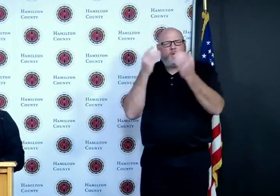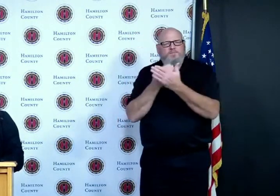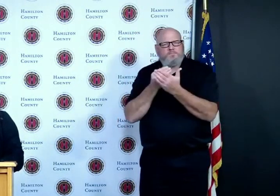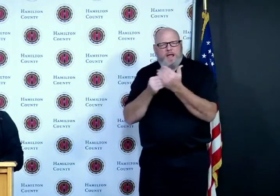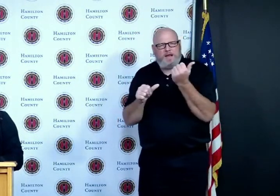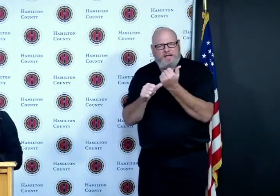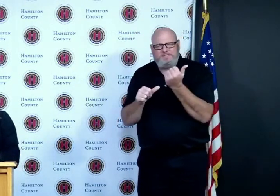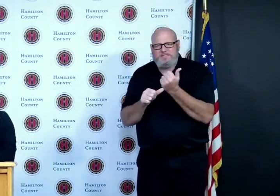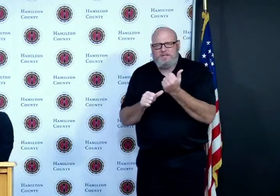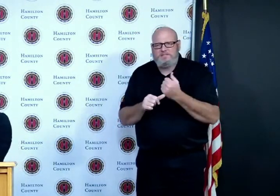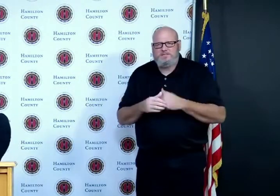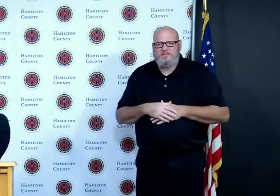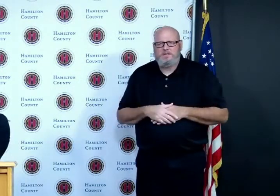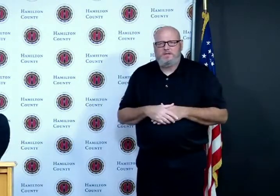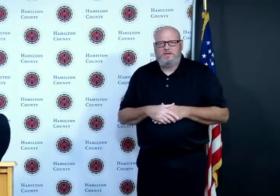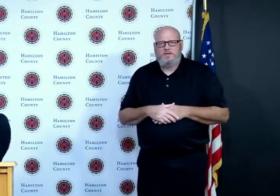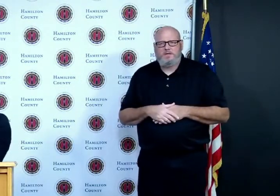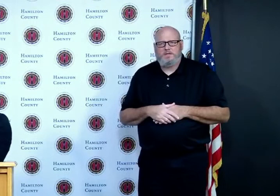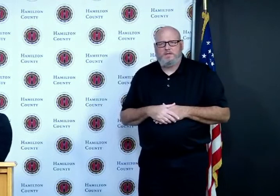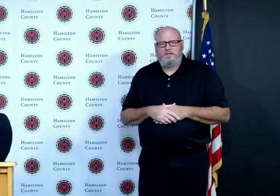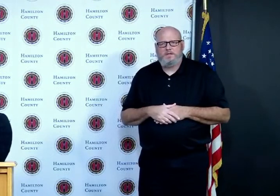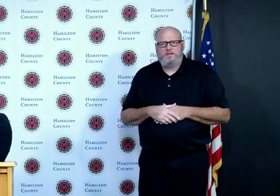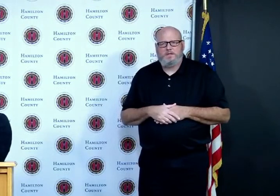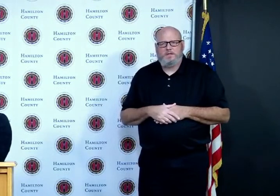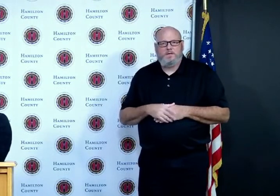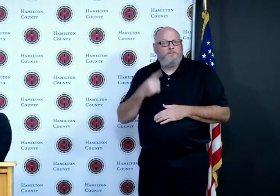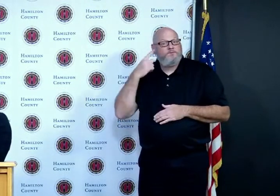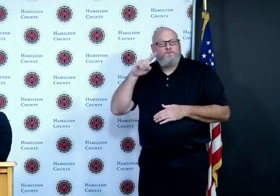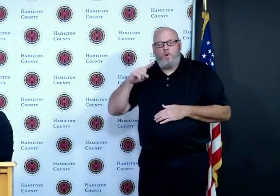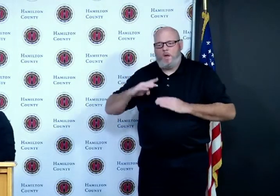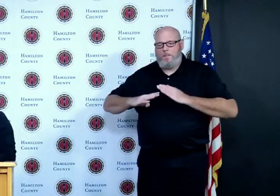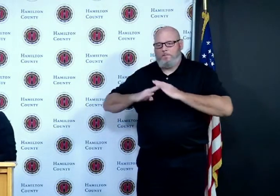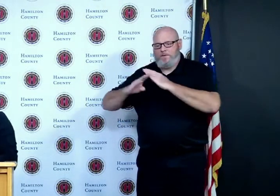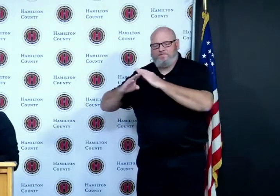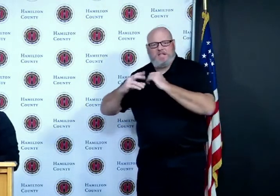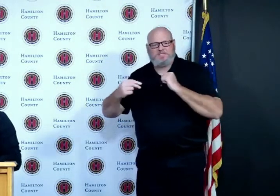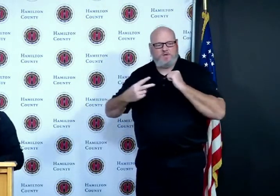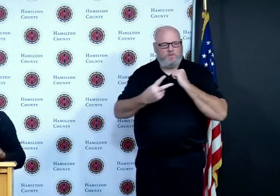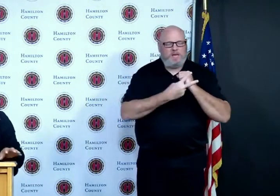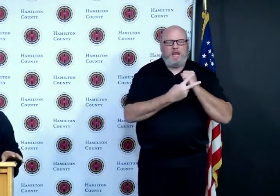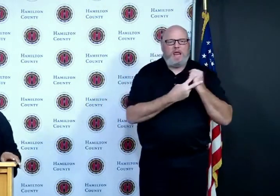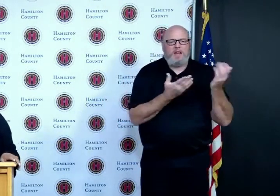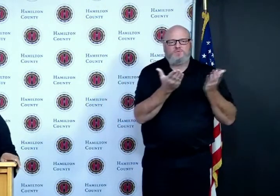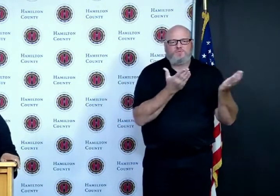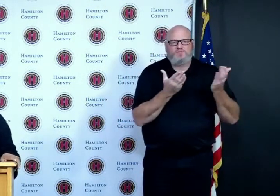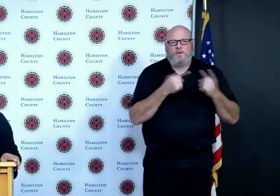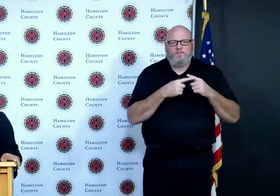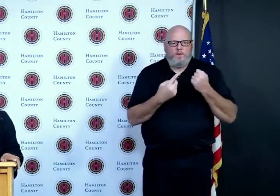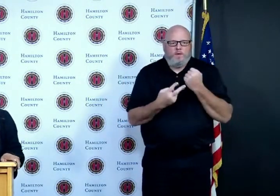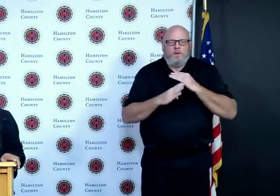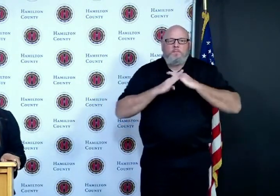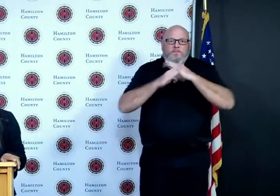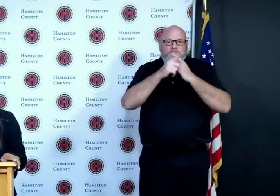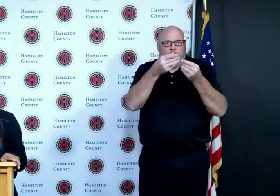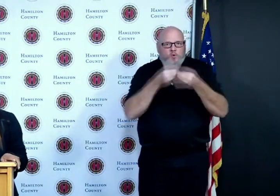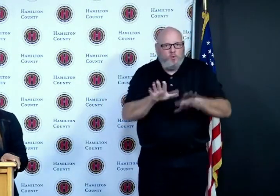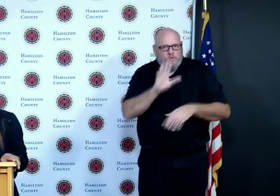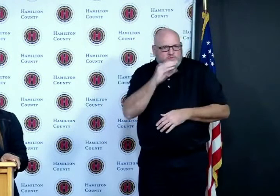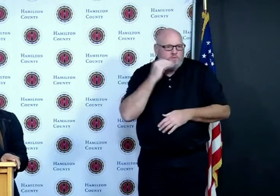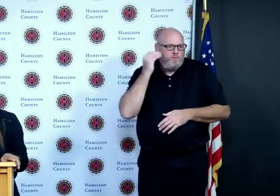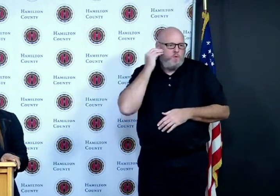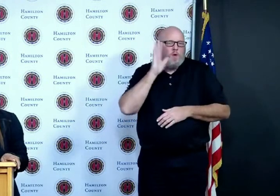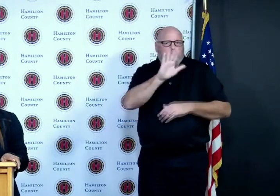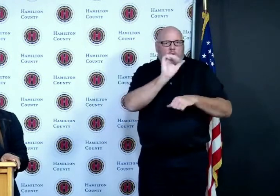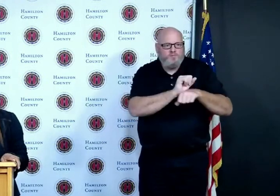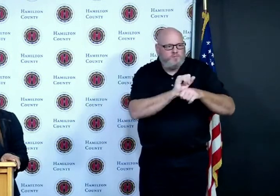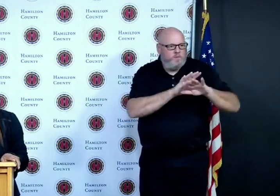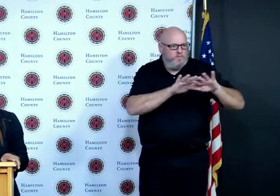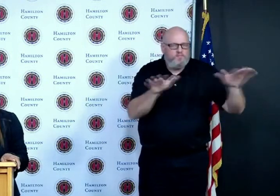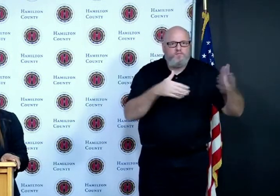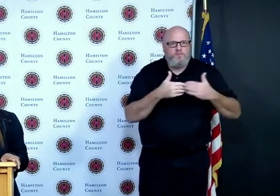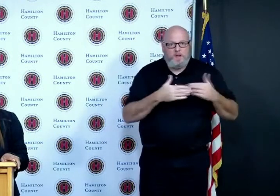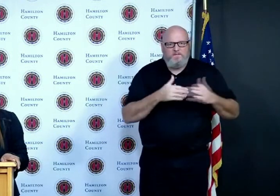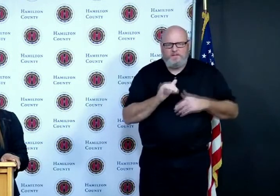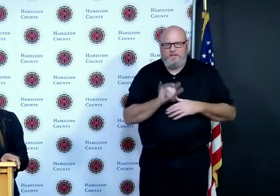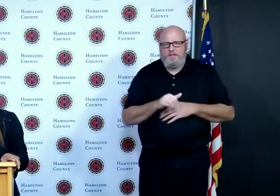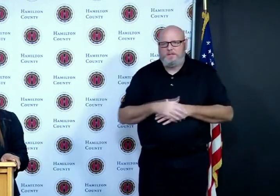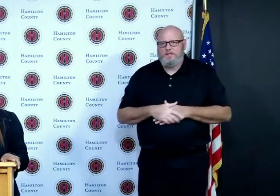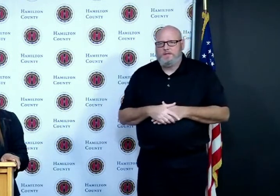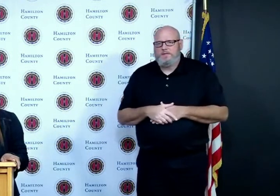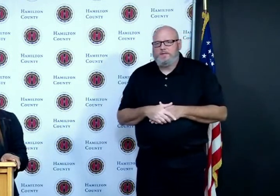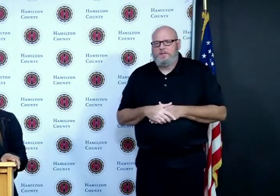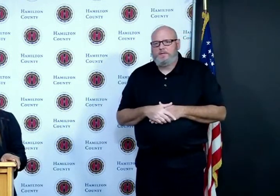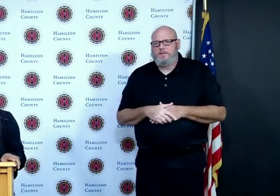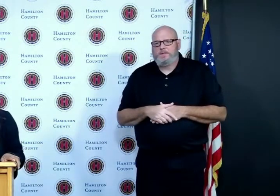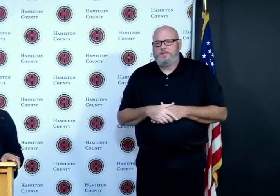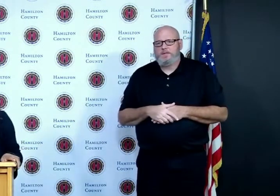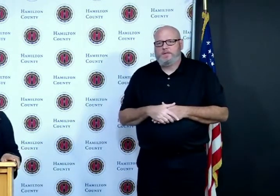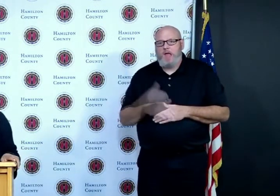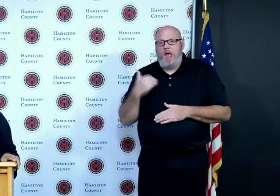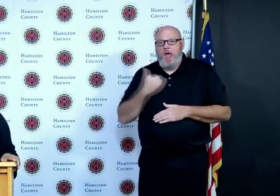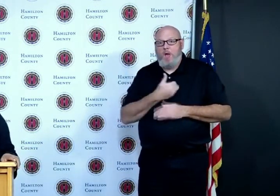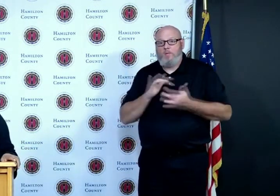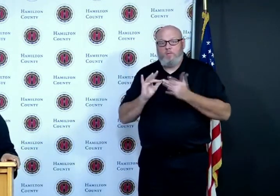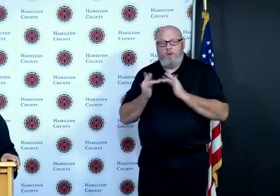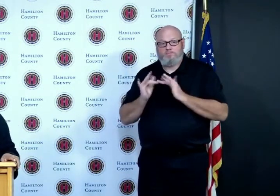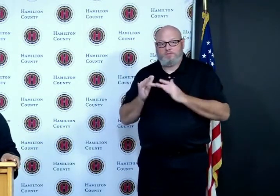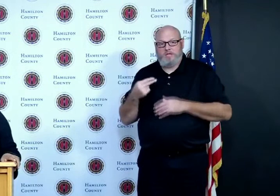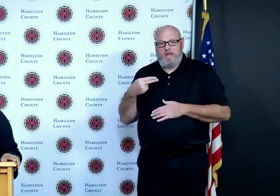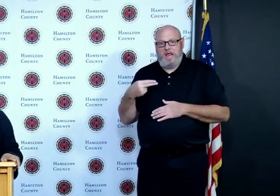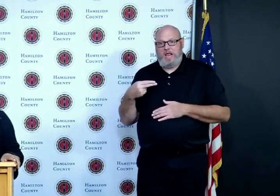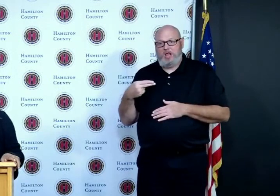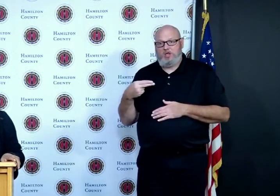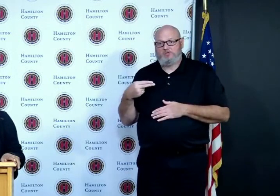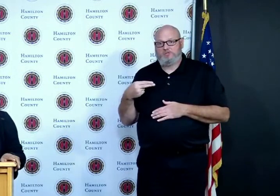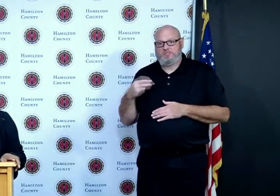and it is available to help families right now you can apply at h c j f s HCJFS.org